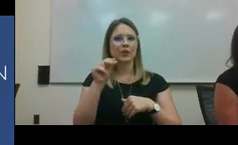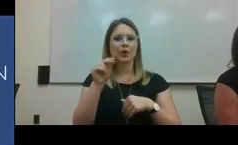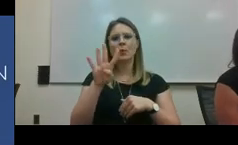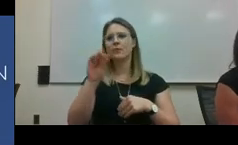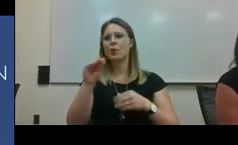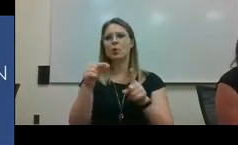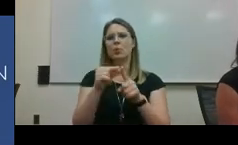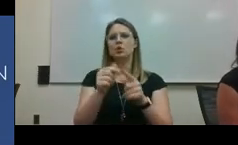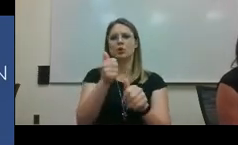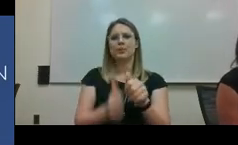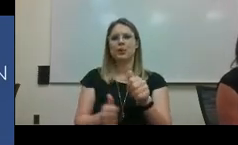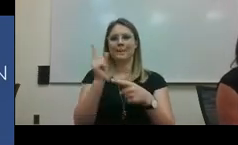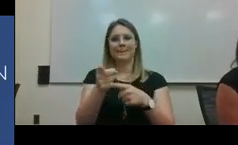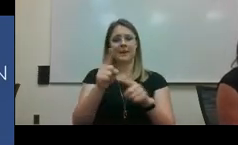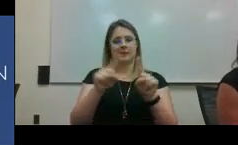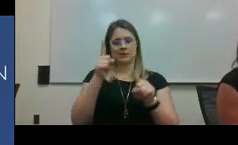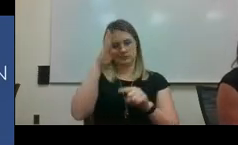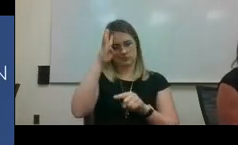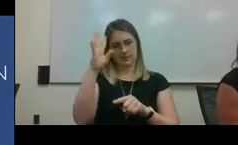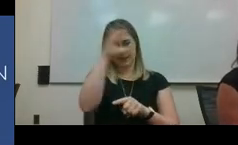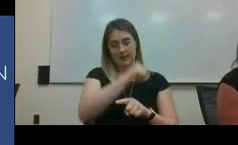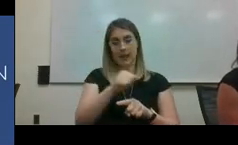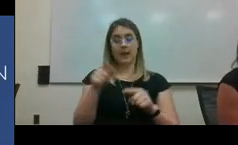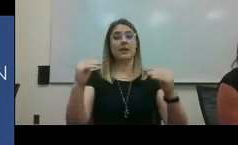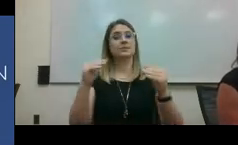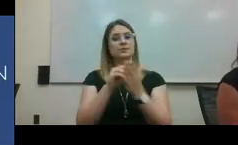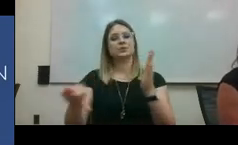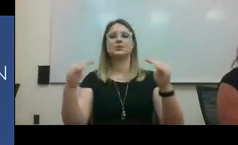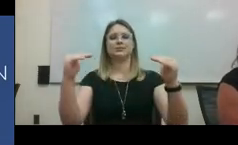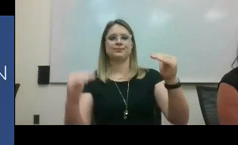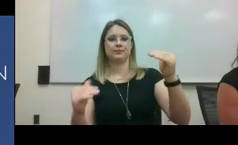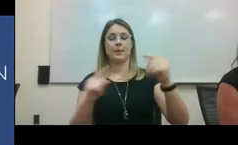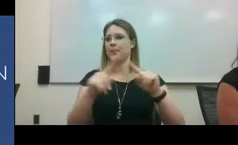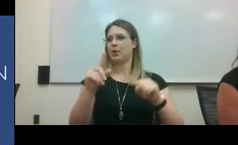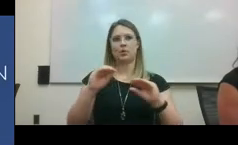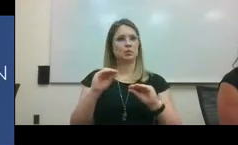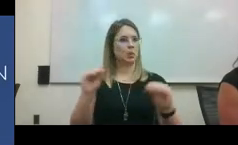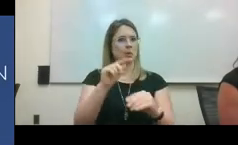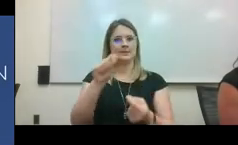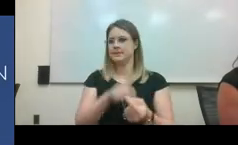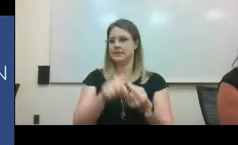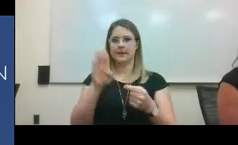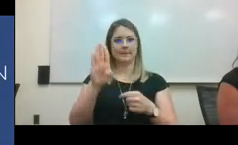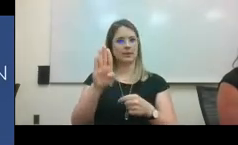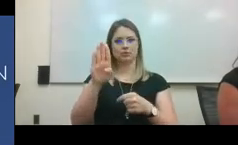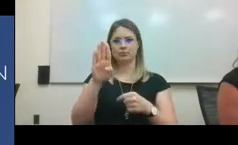but that's just a guess. So, certainly they're well behind that but there aren't specific benchmarks that these schools are being held to.